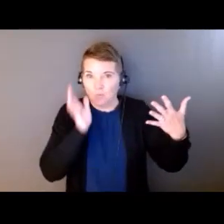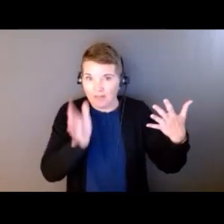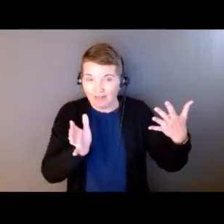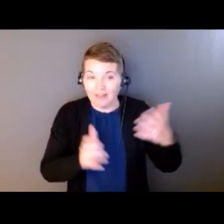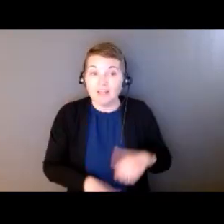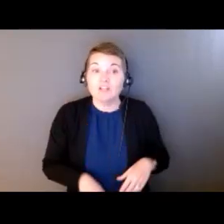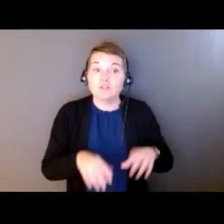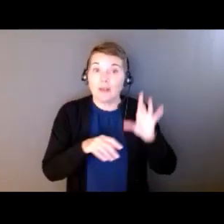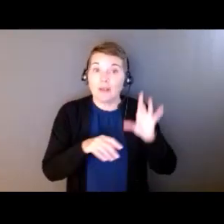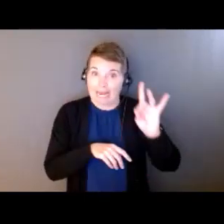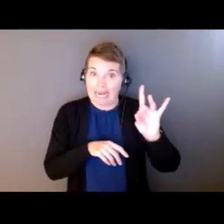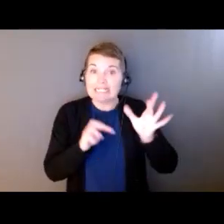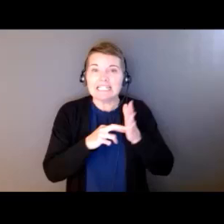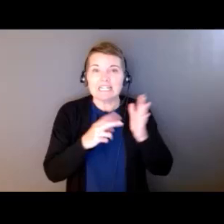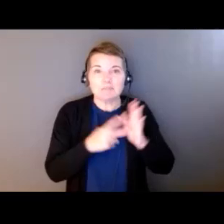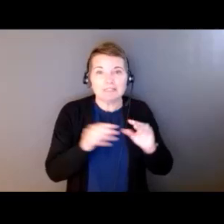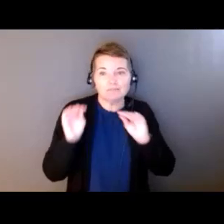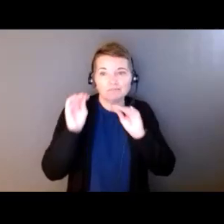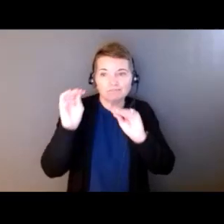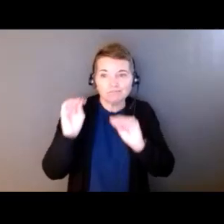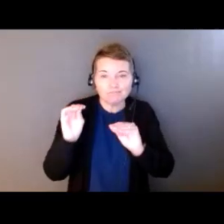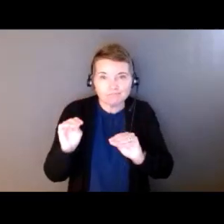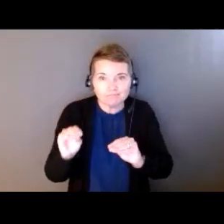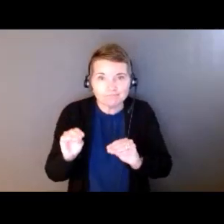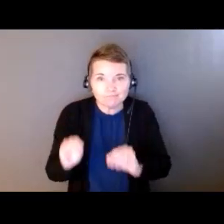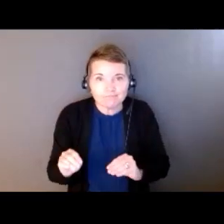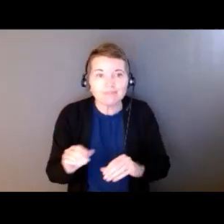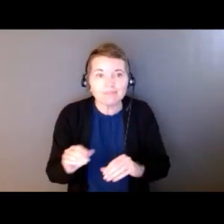this case, this is pointing applicants directly to feasibility criteria.